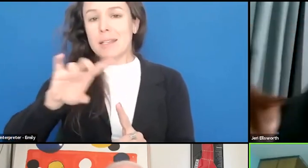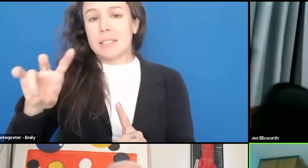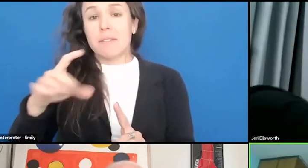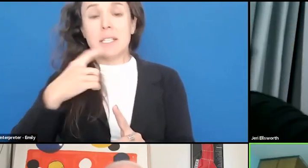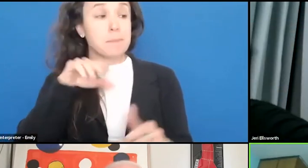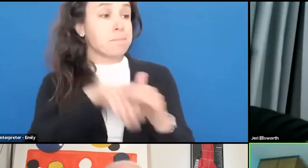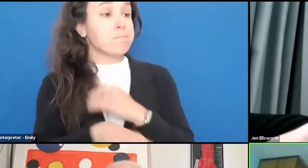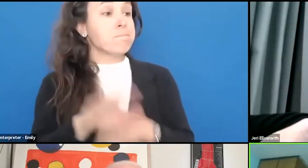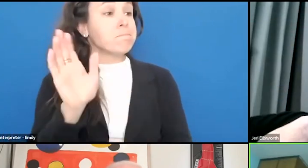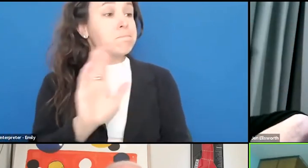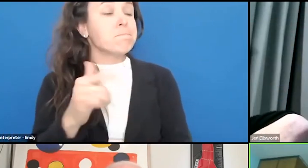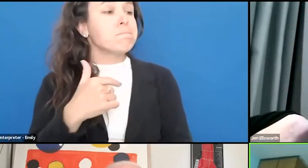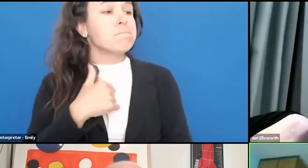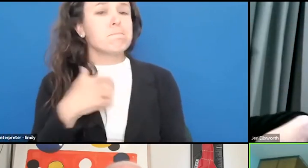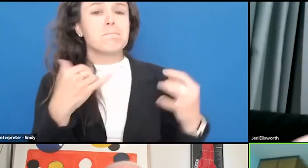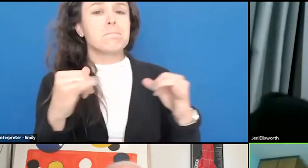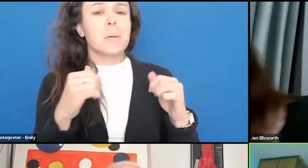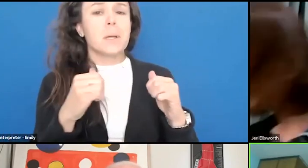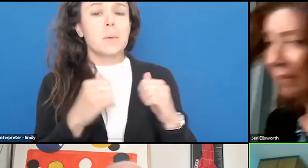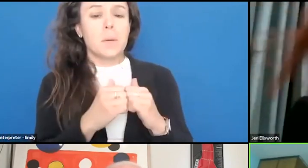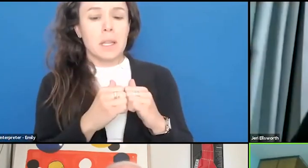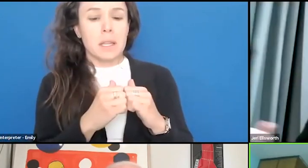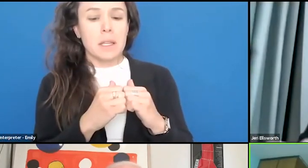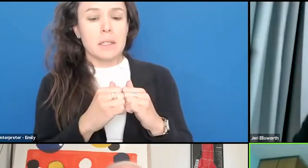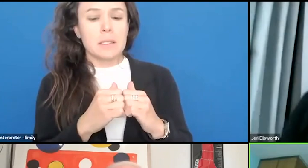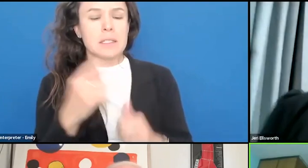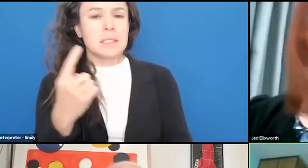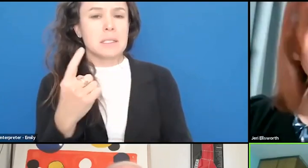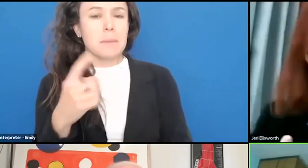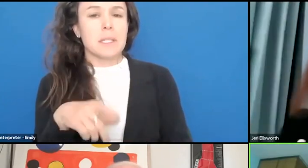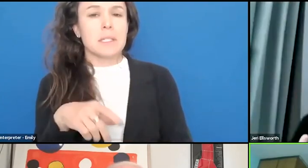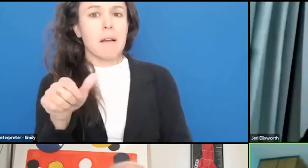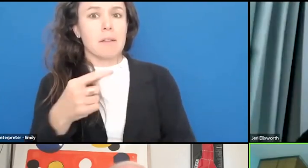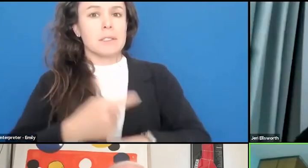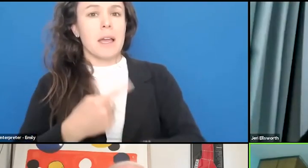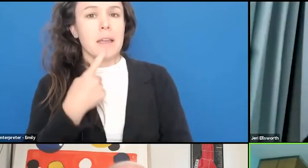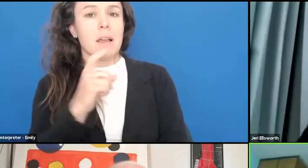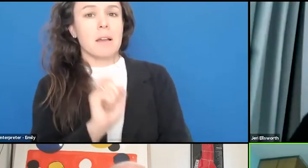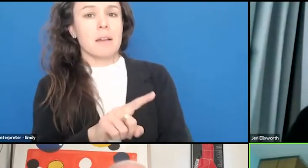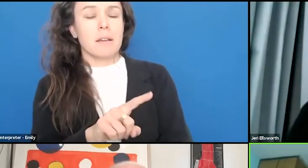I was playing with Chat GPT the other day and I asked it to express